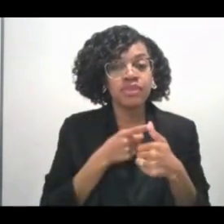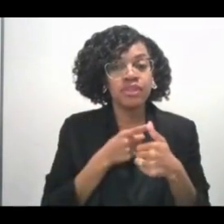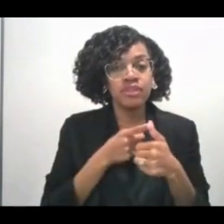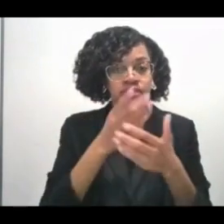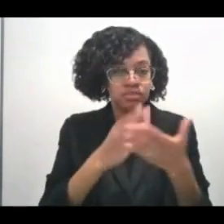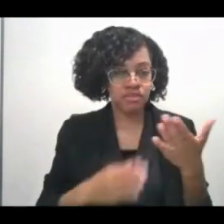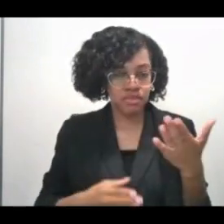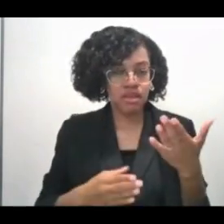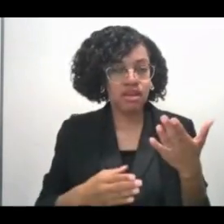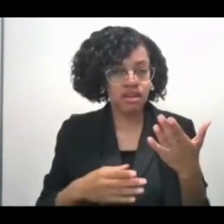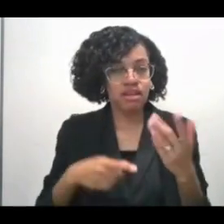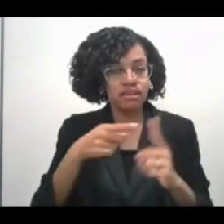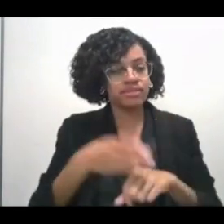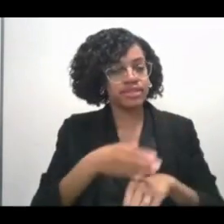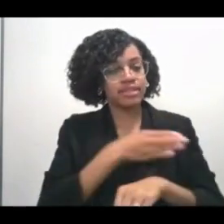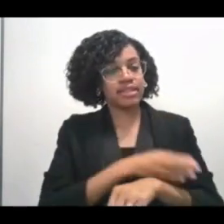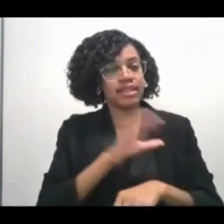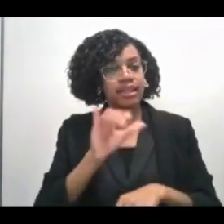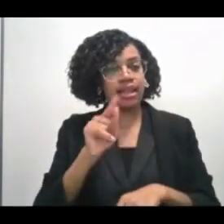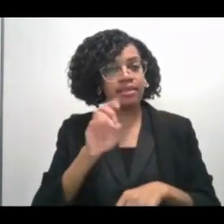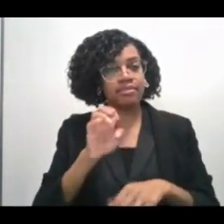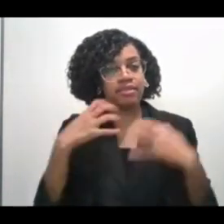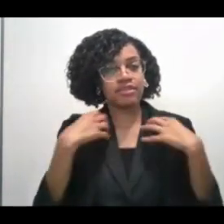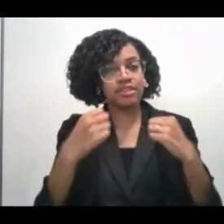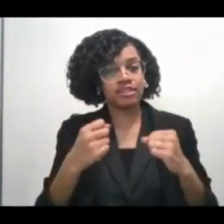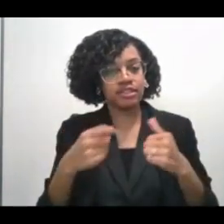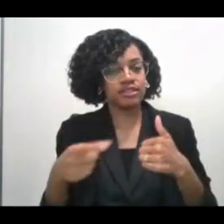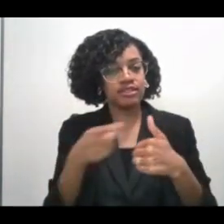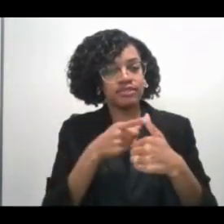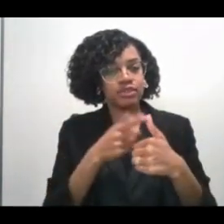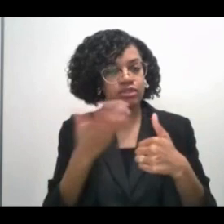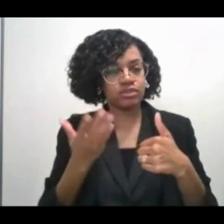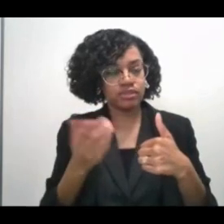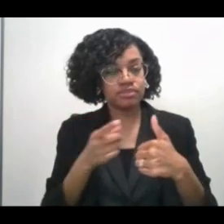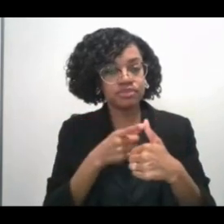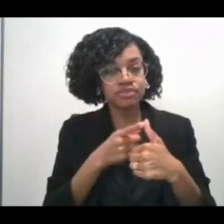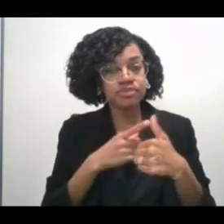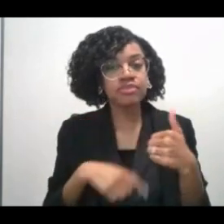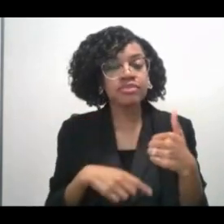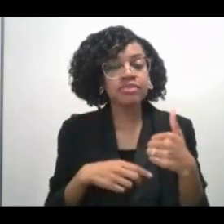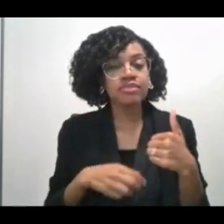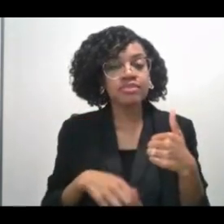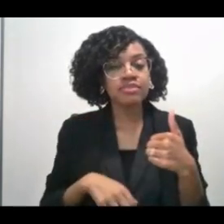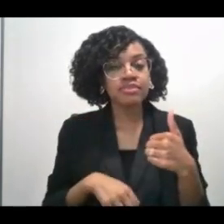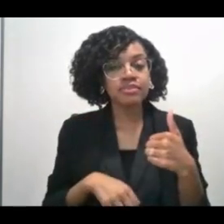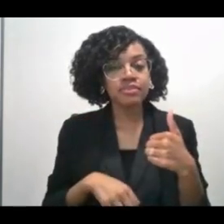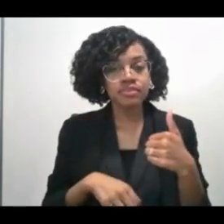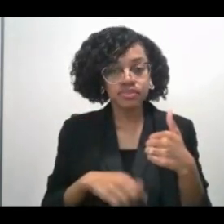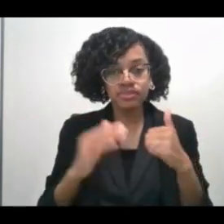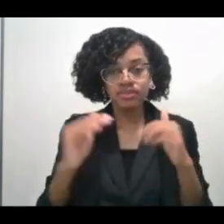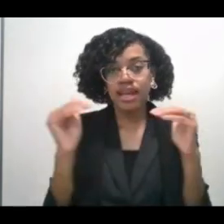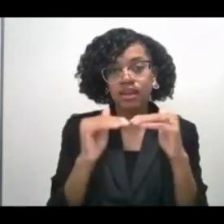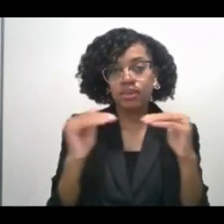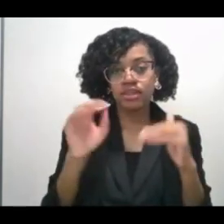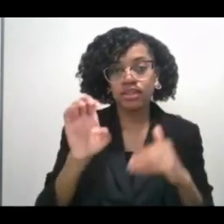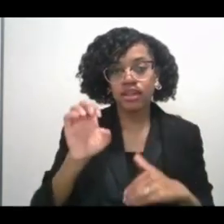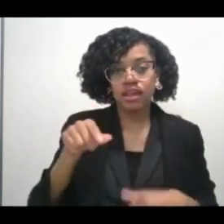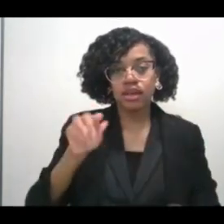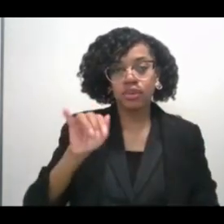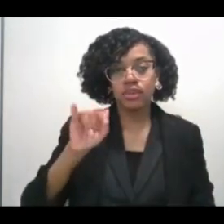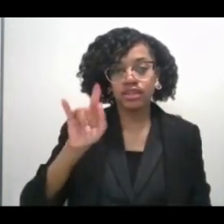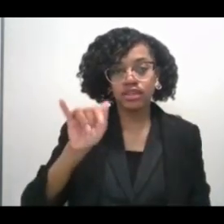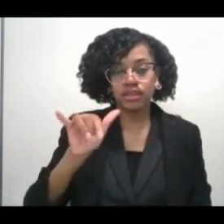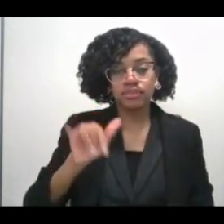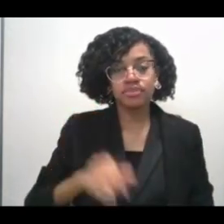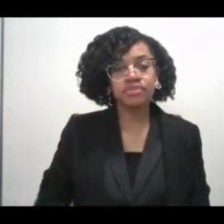enhancing climate, resilience, addresses equity. So we need to